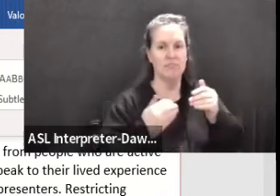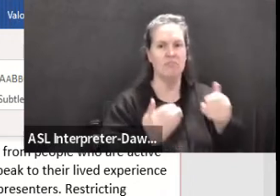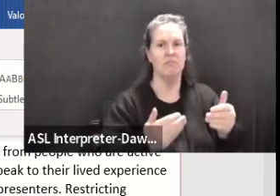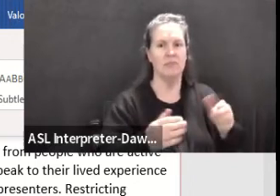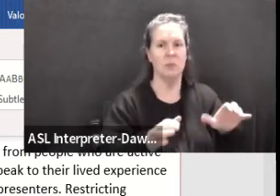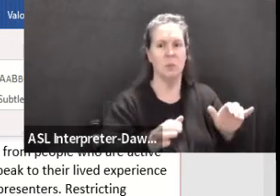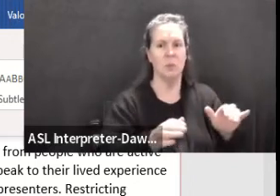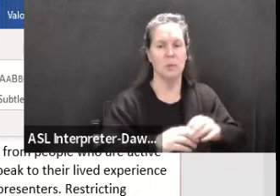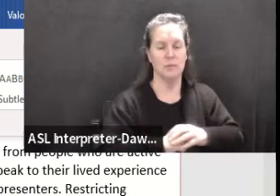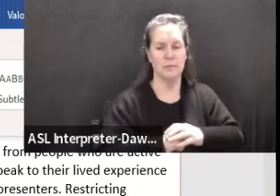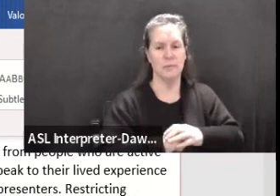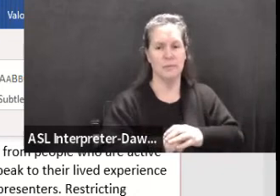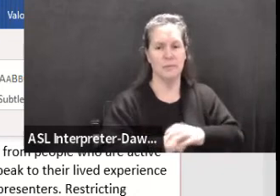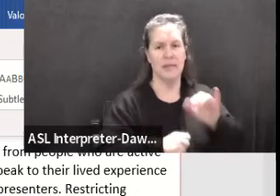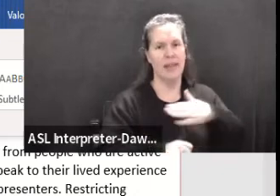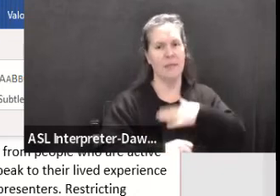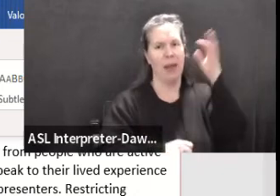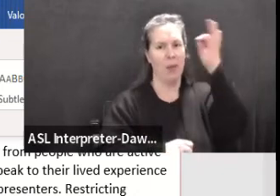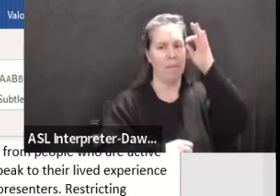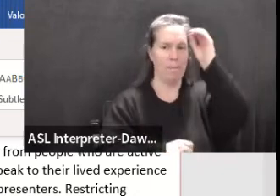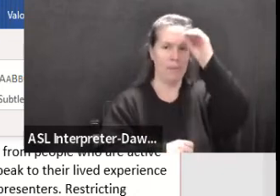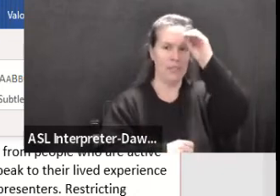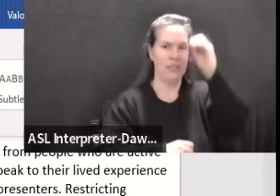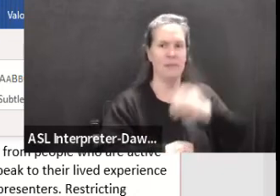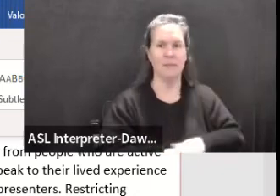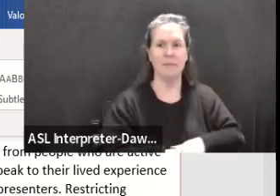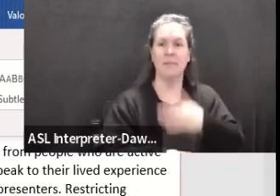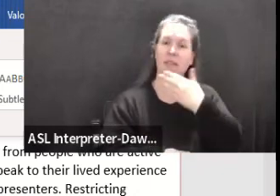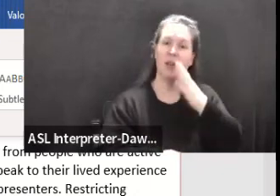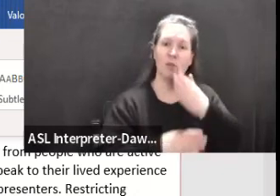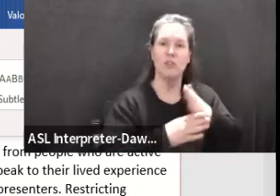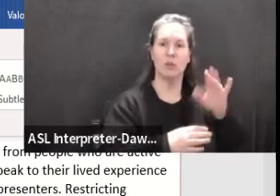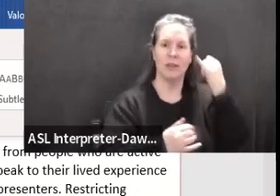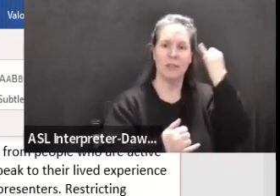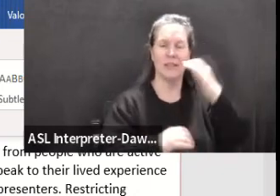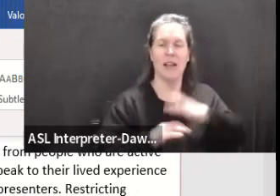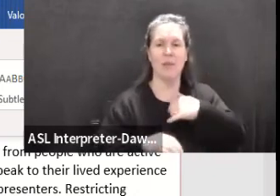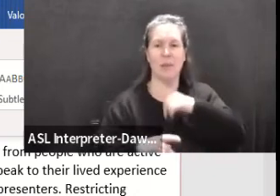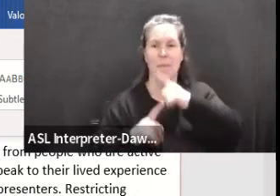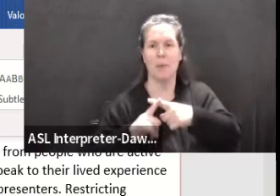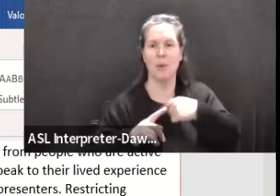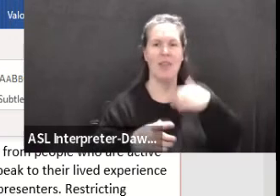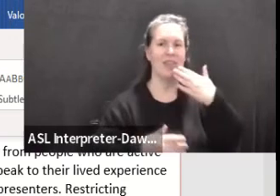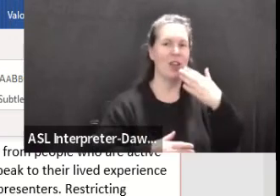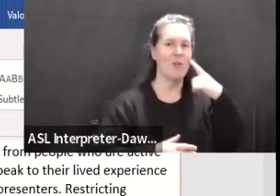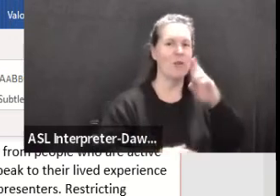That's my opinion. [Ashley] Thank you for sharing, enough is on mute. So thank you for speaking up as well,